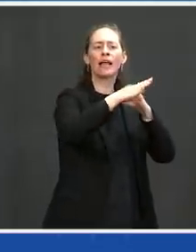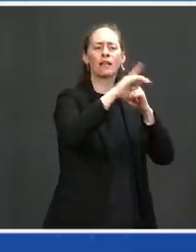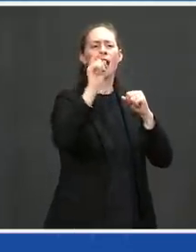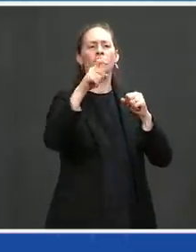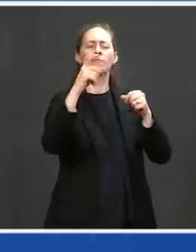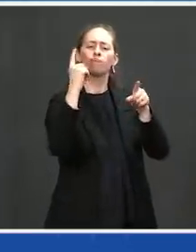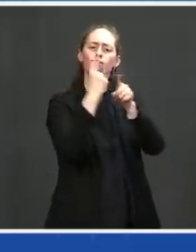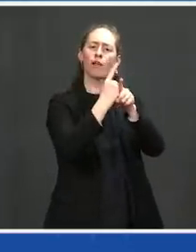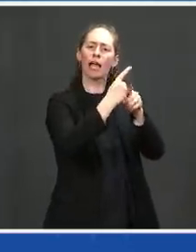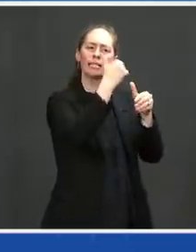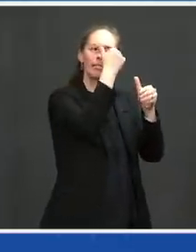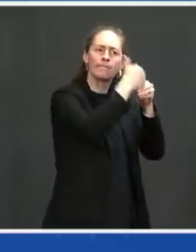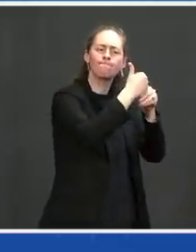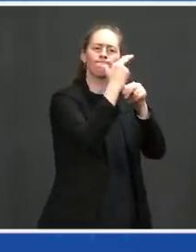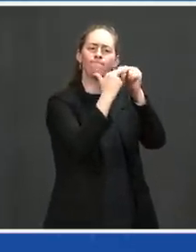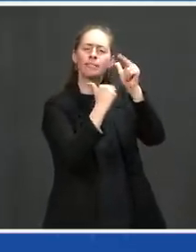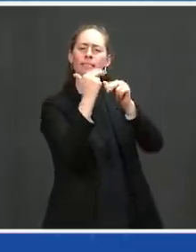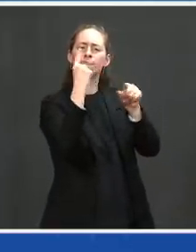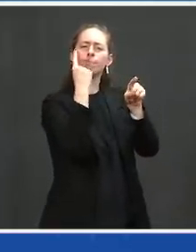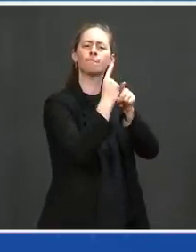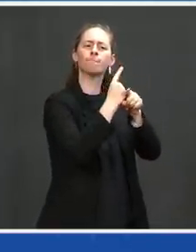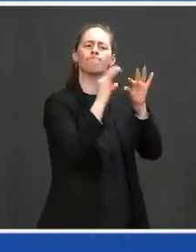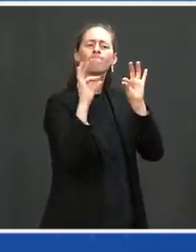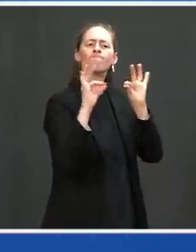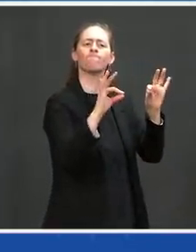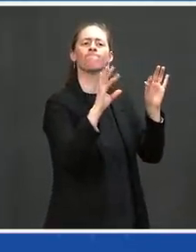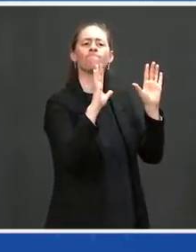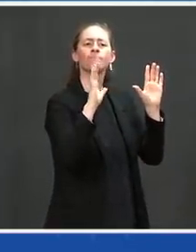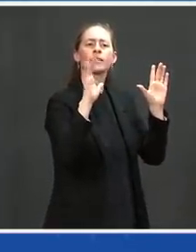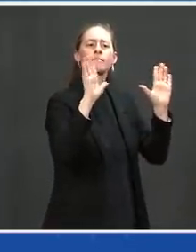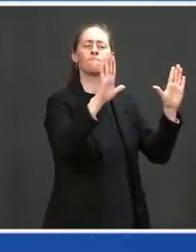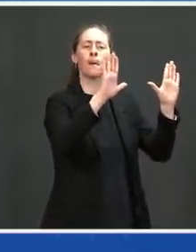It's amazing. So there's so much we can do that's good stuff,